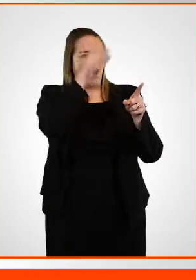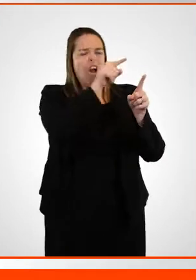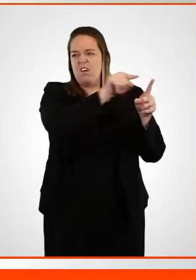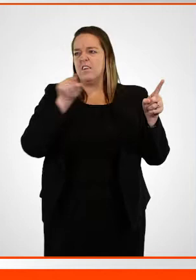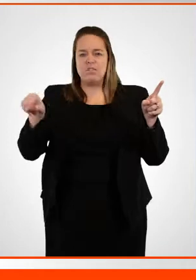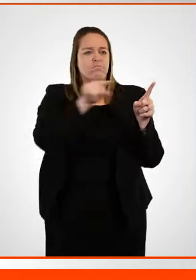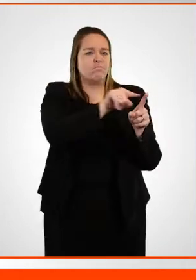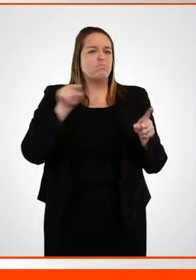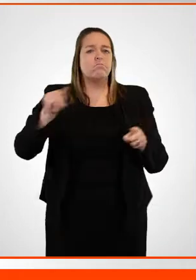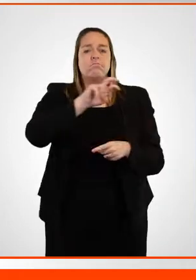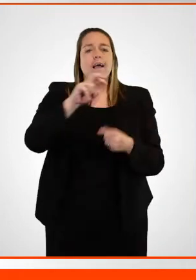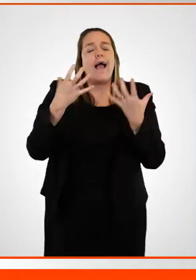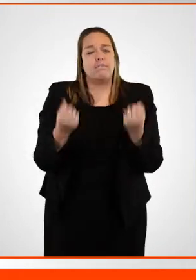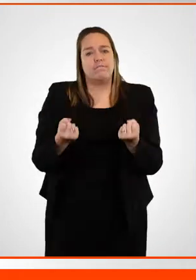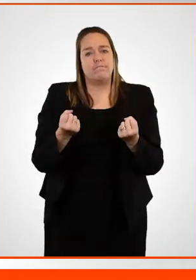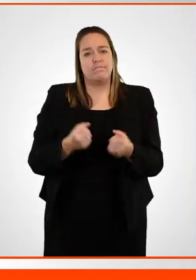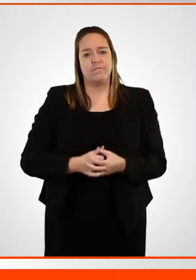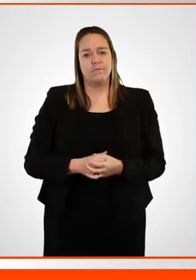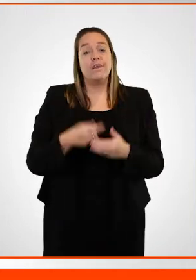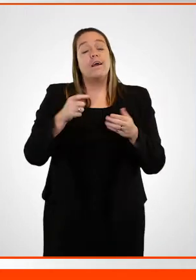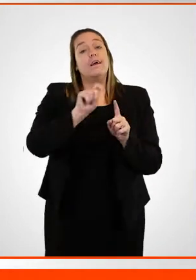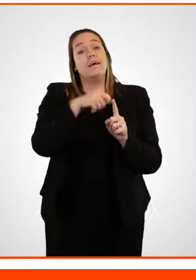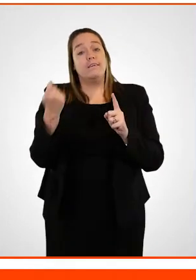Once we have words, then we move to phrases,